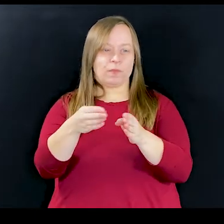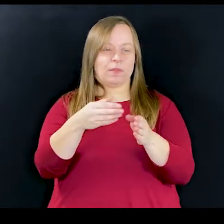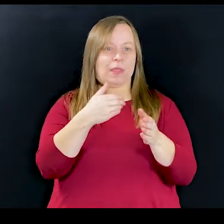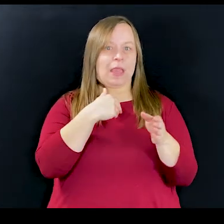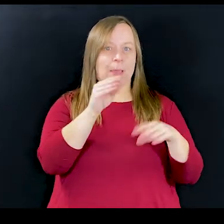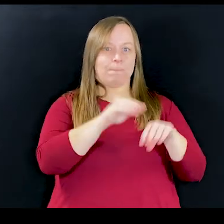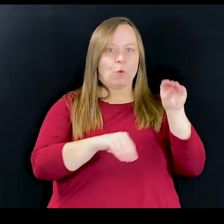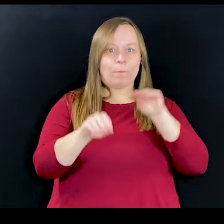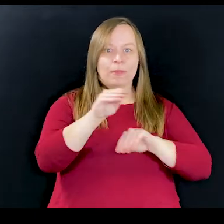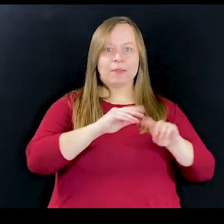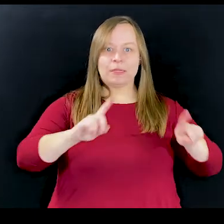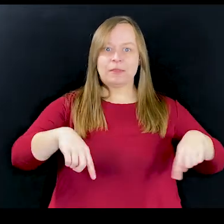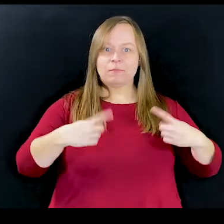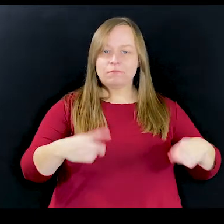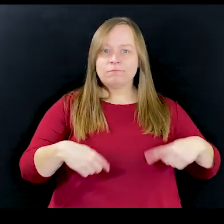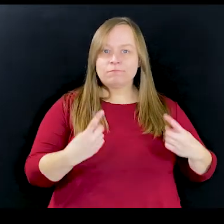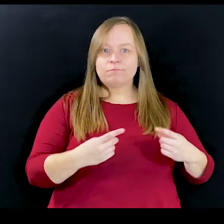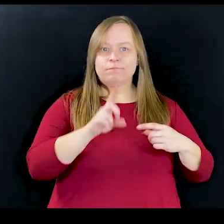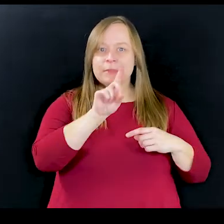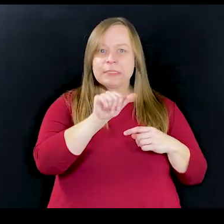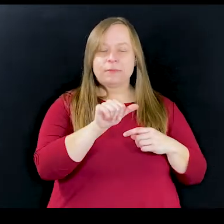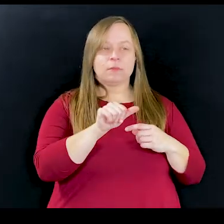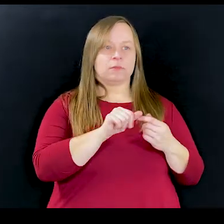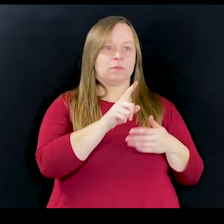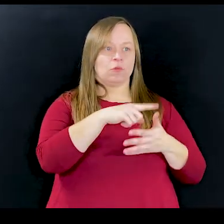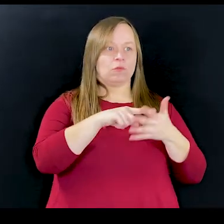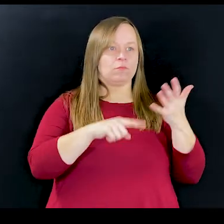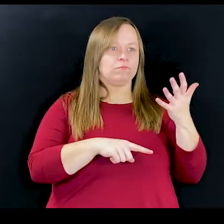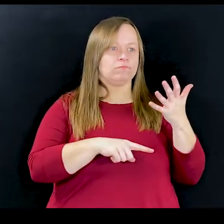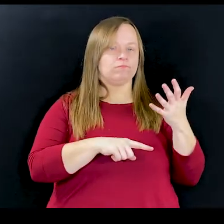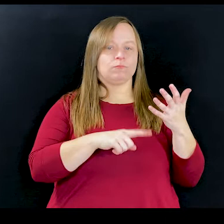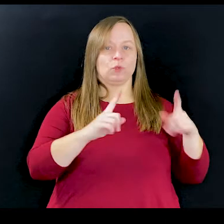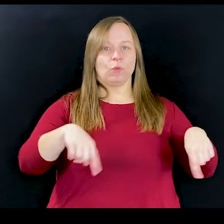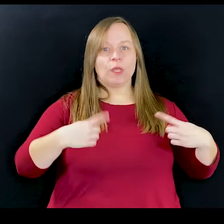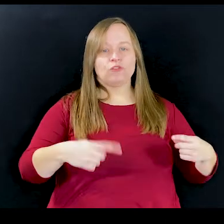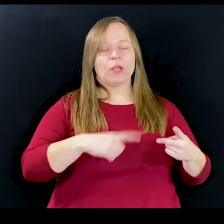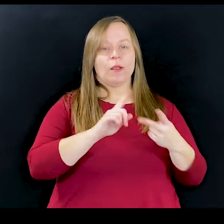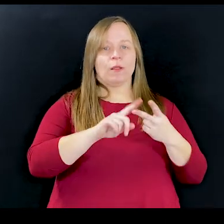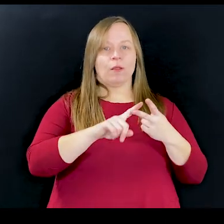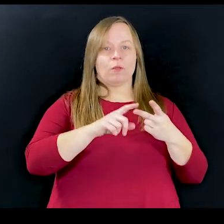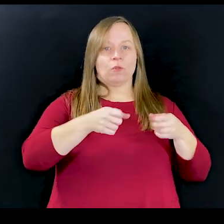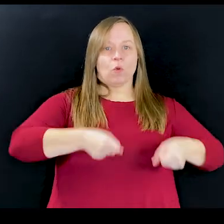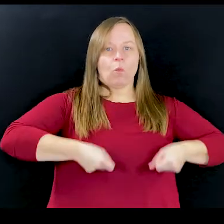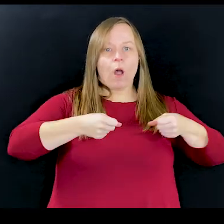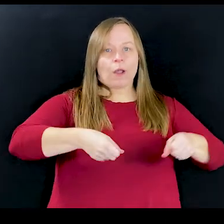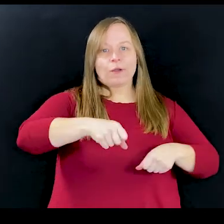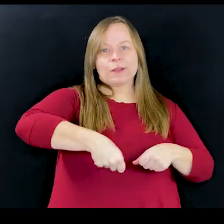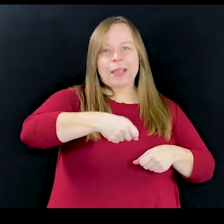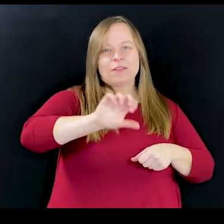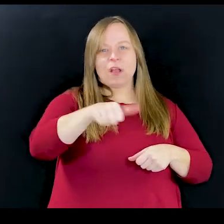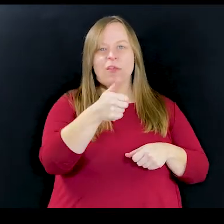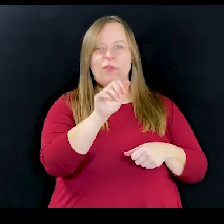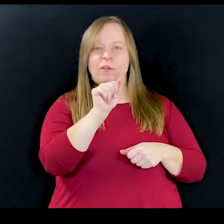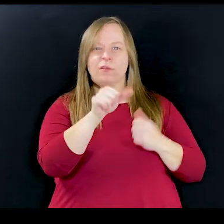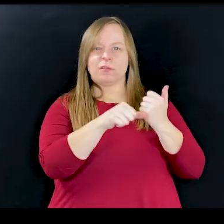have mobility disabilities where these individuals are using wheelchairs, walkers, canes, and other AT--